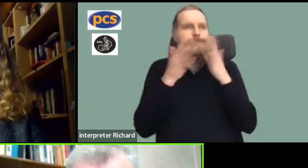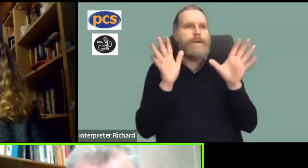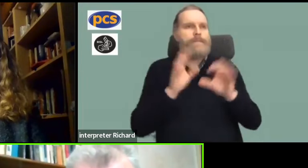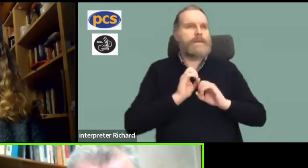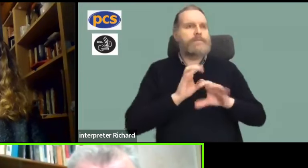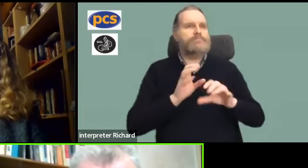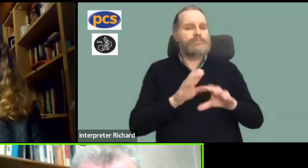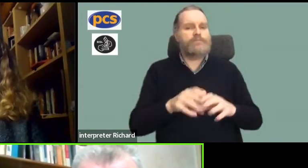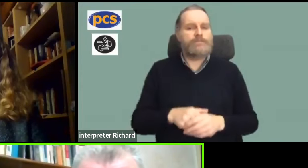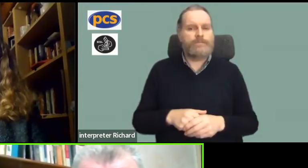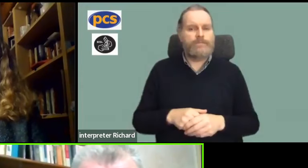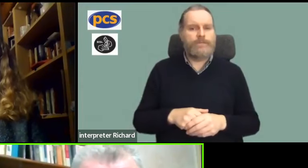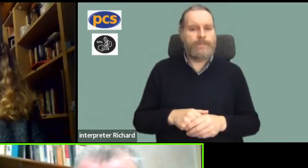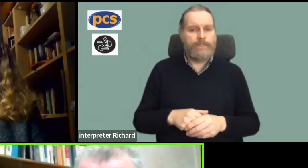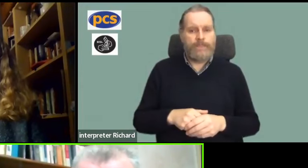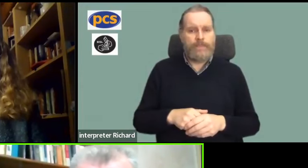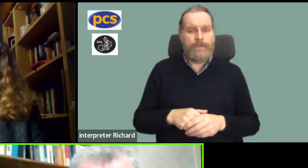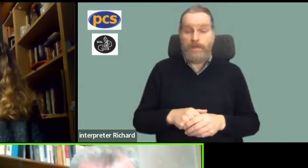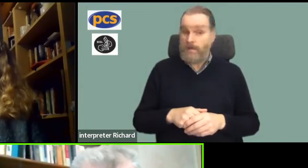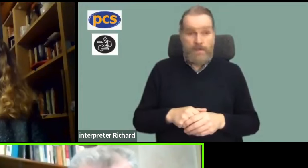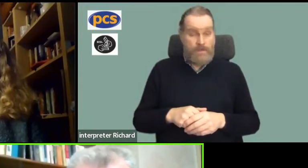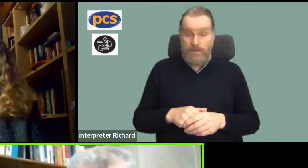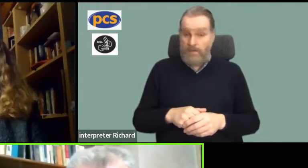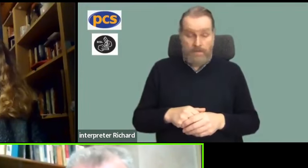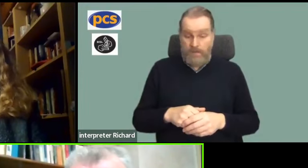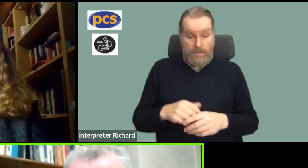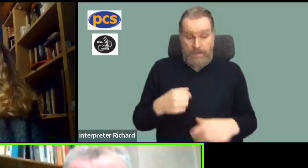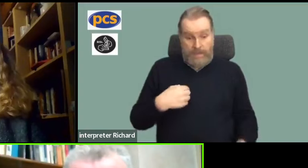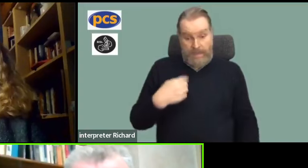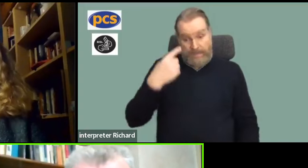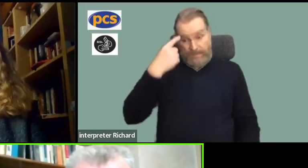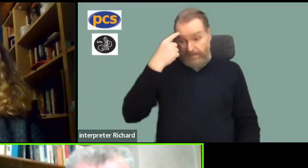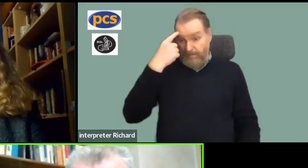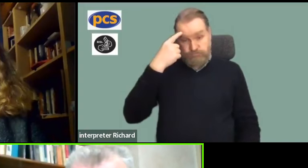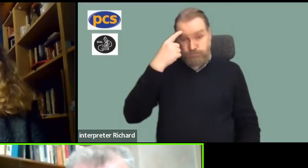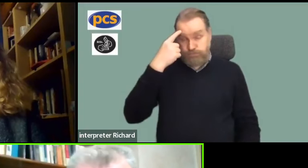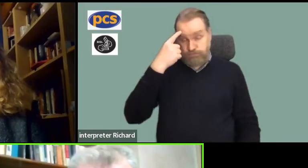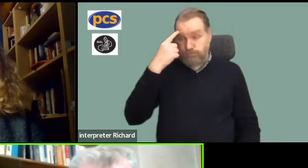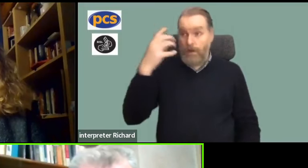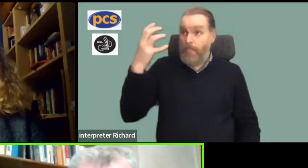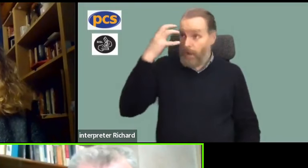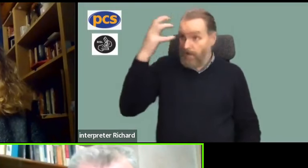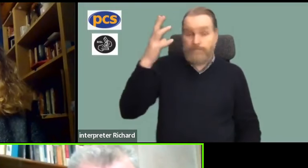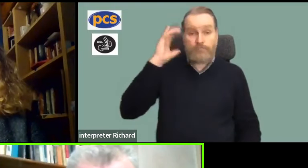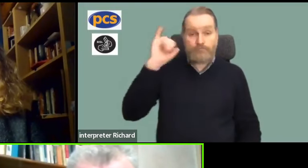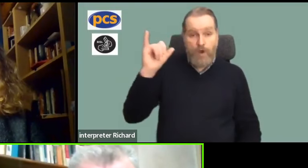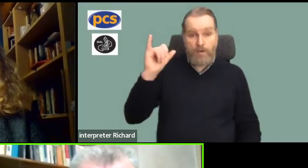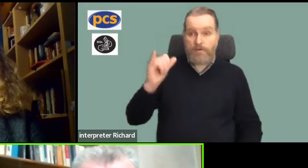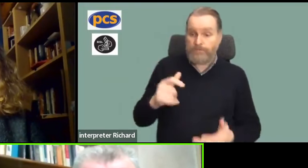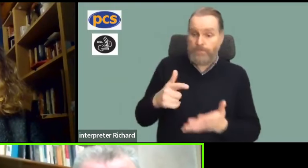but also publicly at every opportunity at every opportunity. and why at every opportunity. And why it's inappropriate and slogan we put out last week is